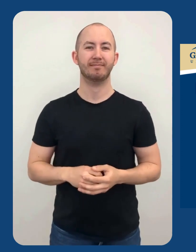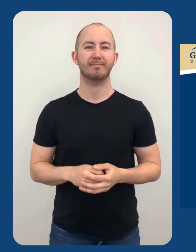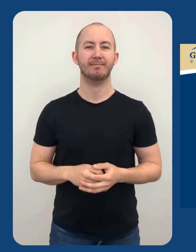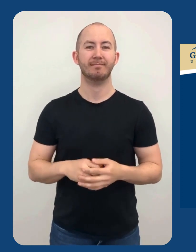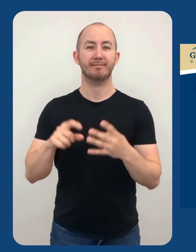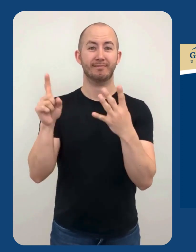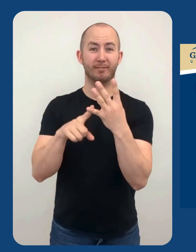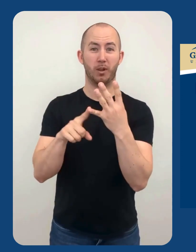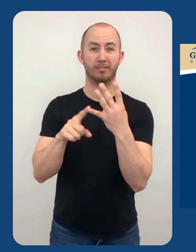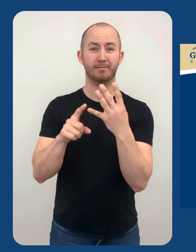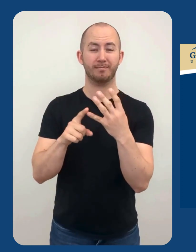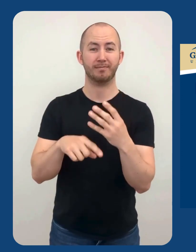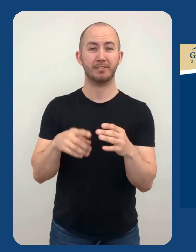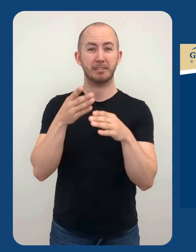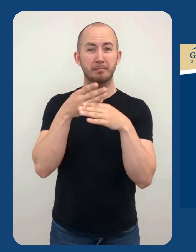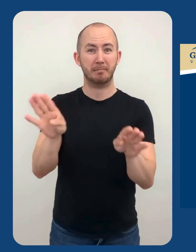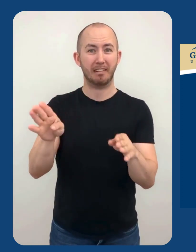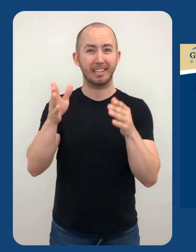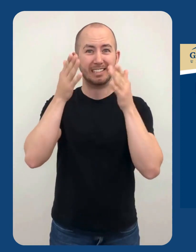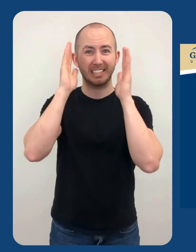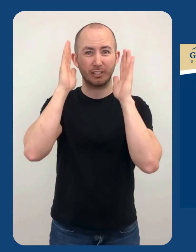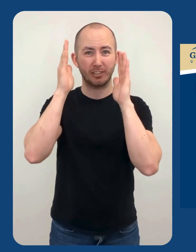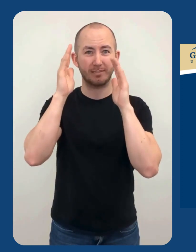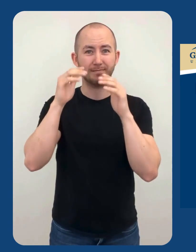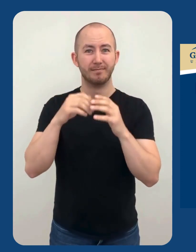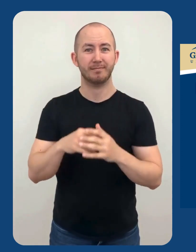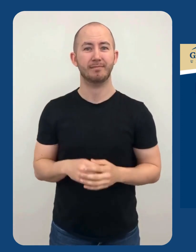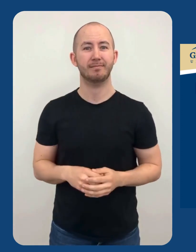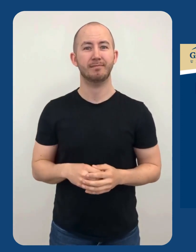Split attention effort